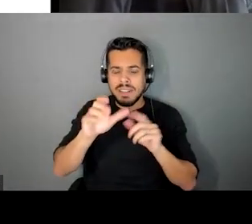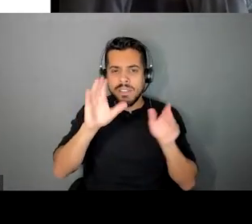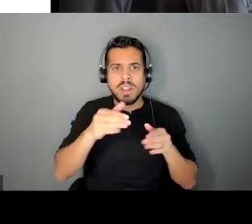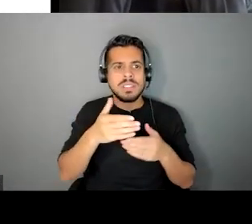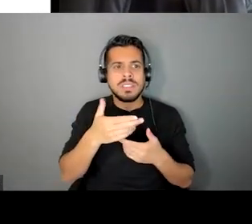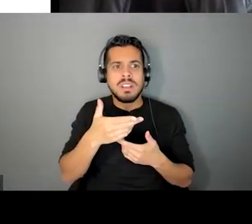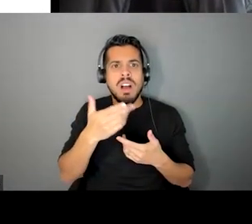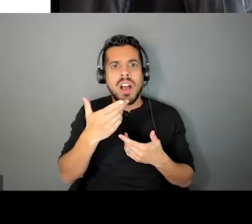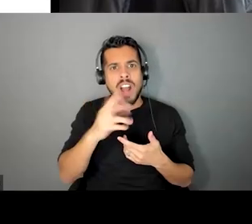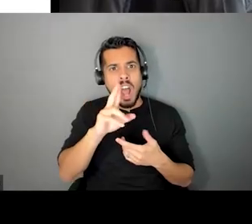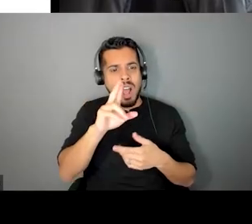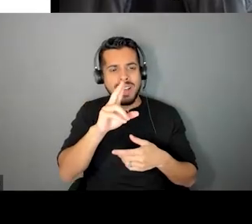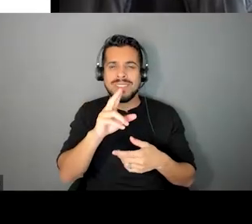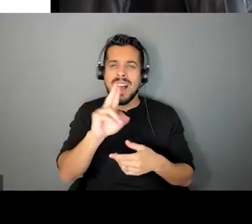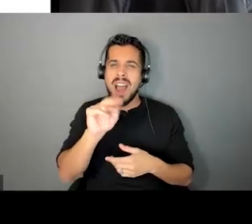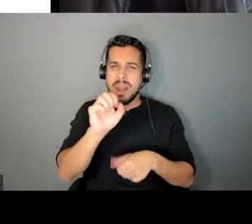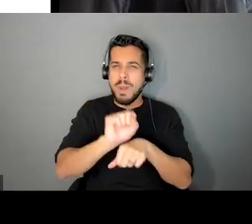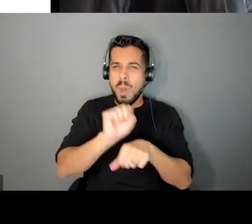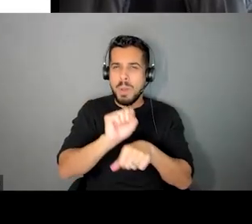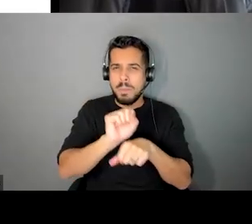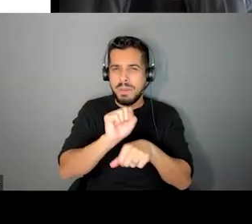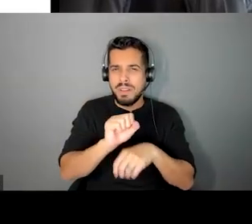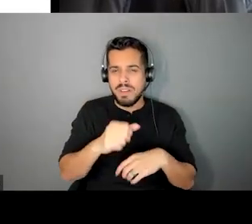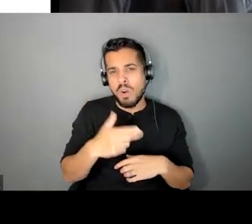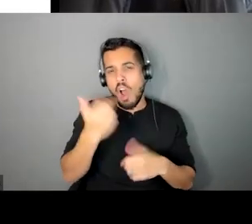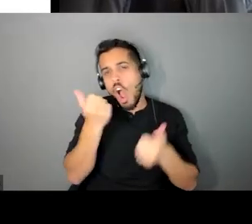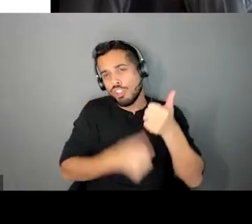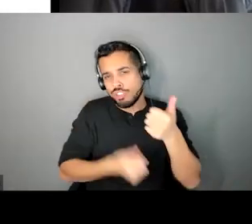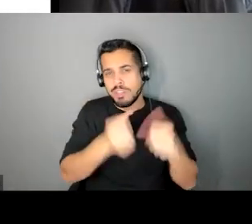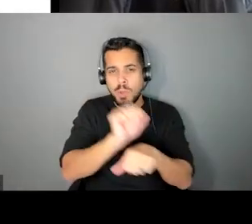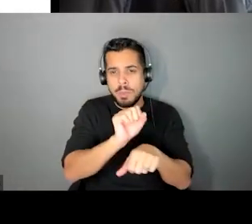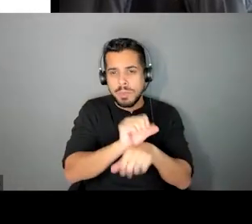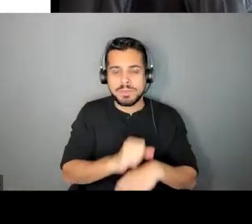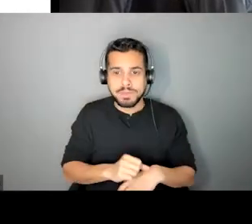Um... slide three, uh... is-- is all things our-- our academy.